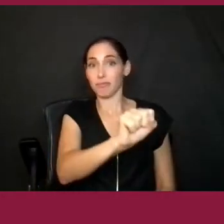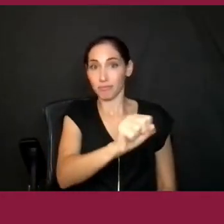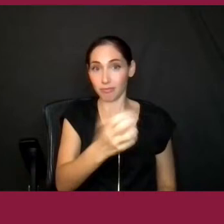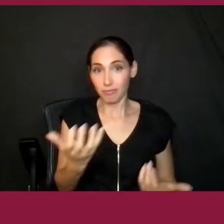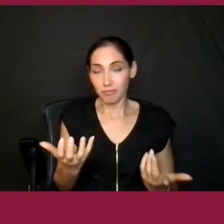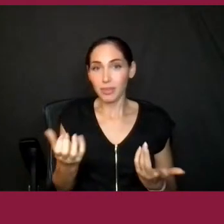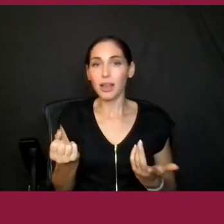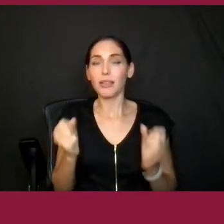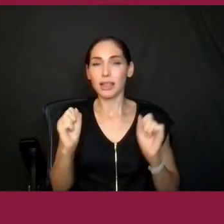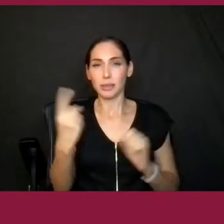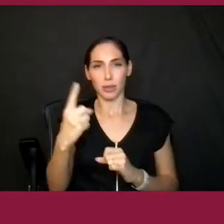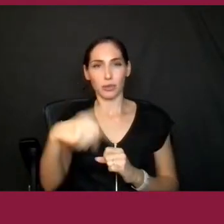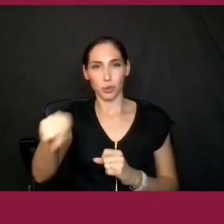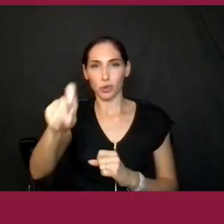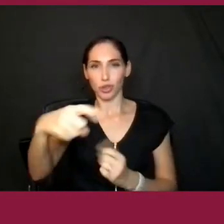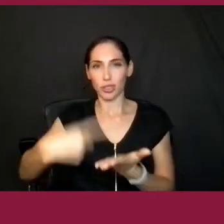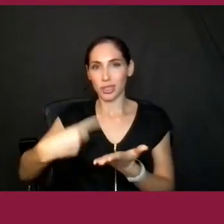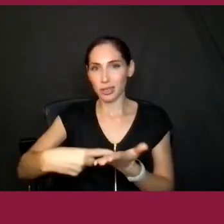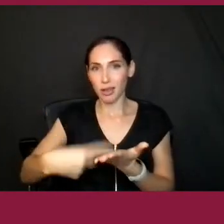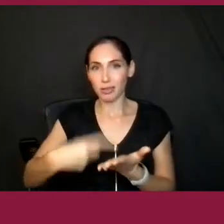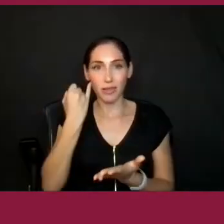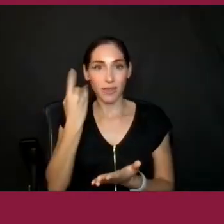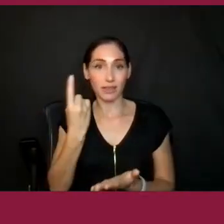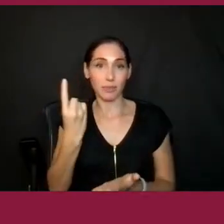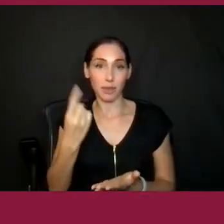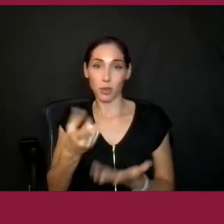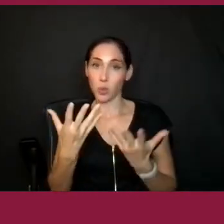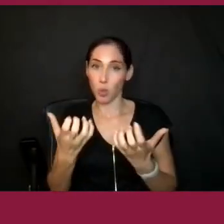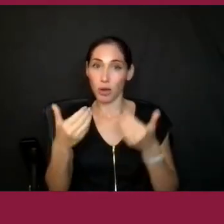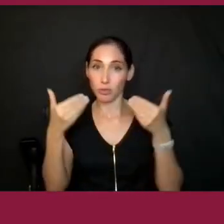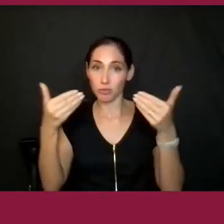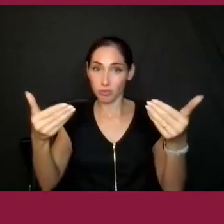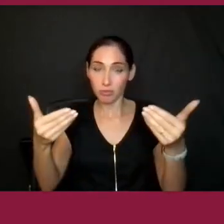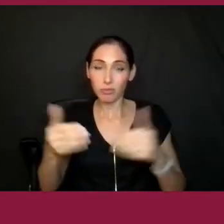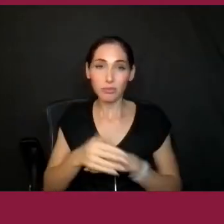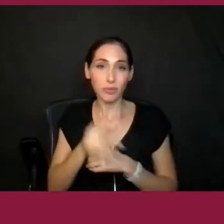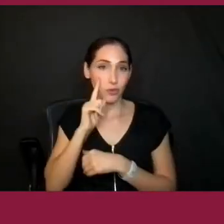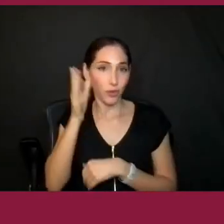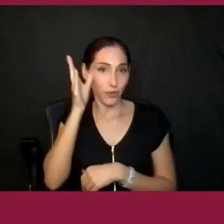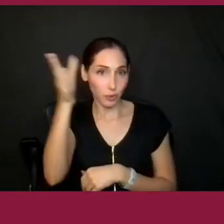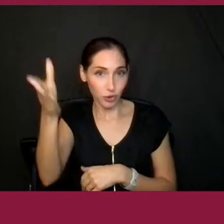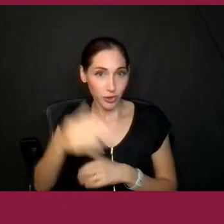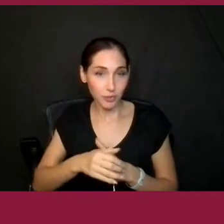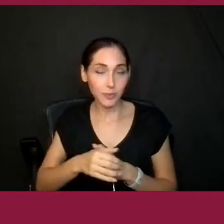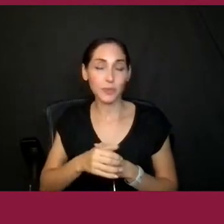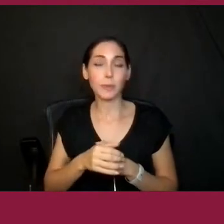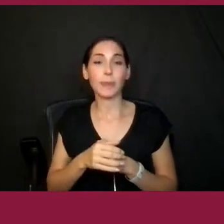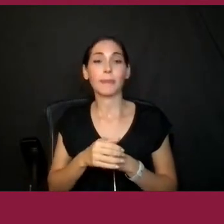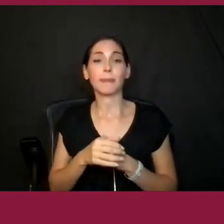discuss if it's something you want to do going forward. Um, the